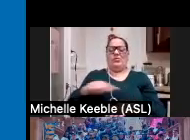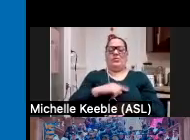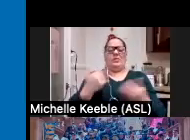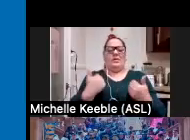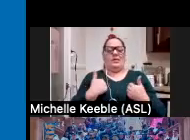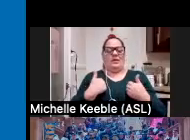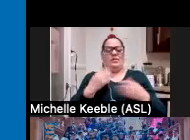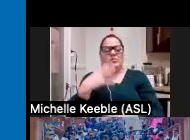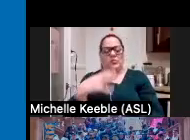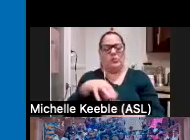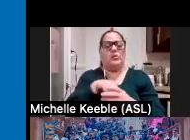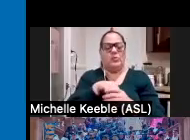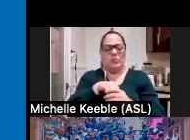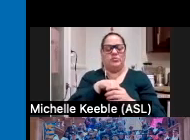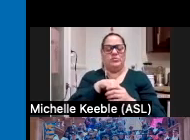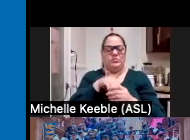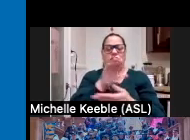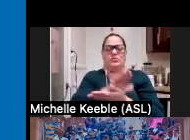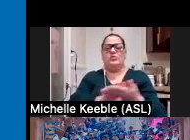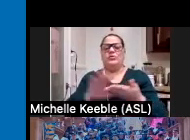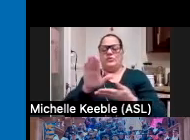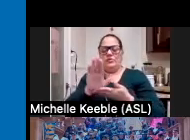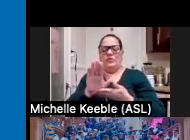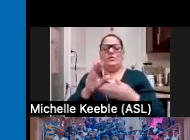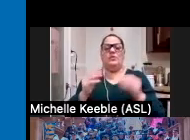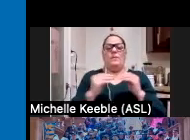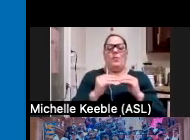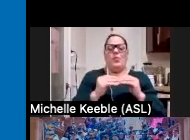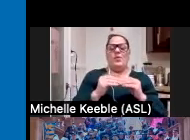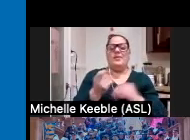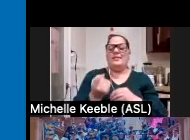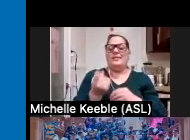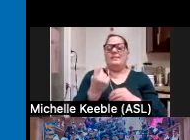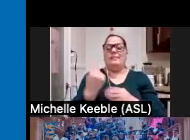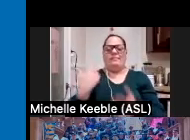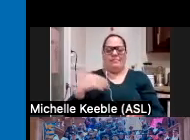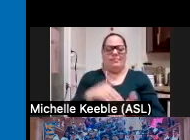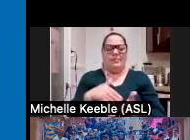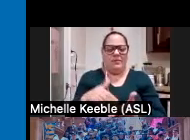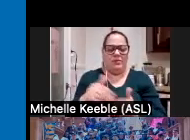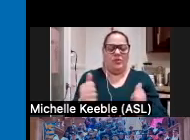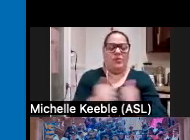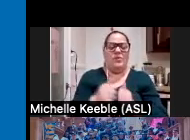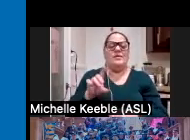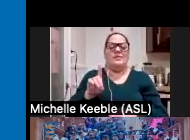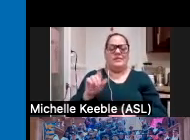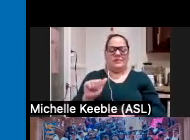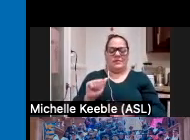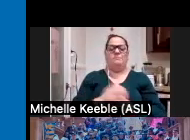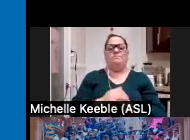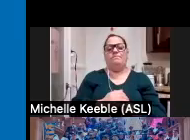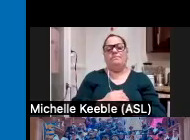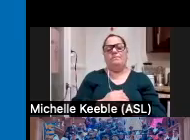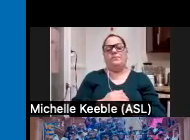inclusion for the university's more than 11,000 uh students with disabilities. Um in my graduate